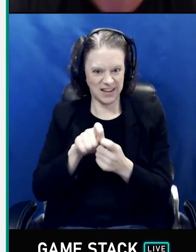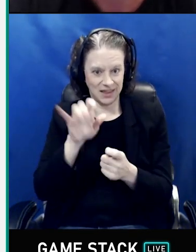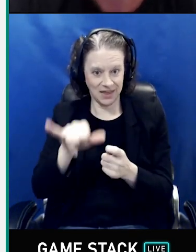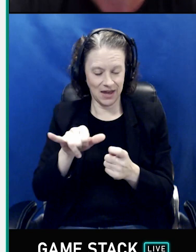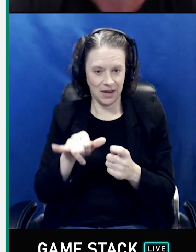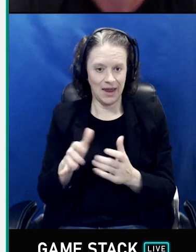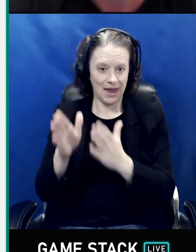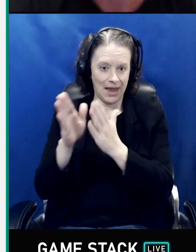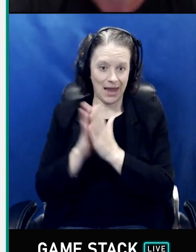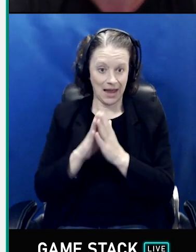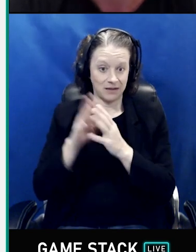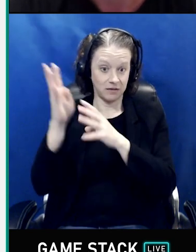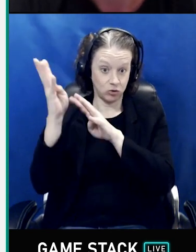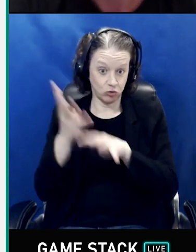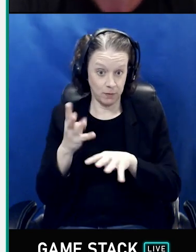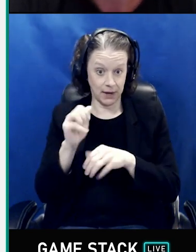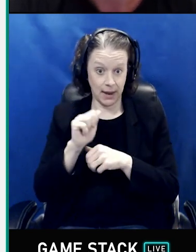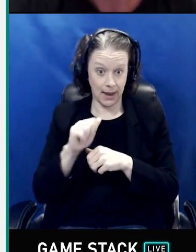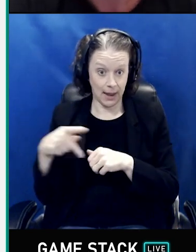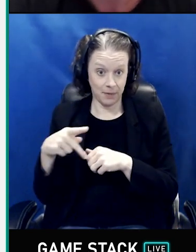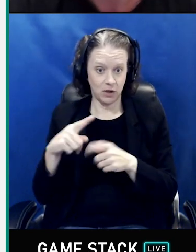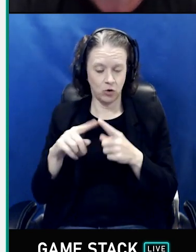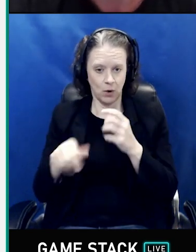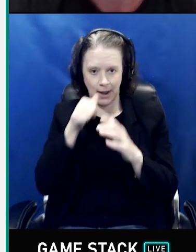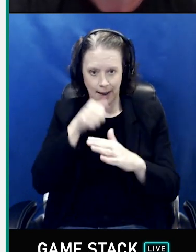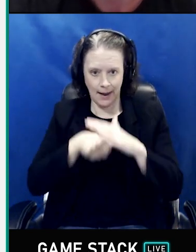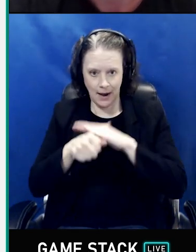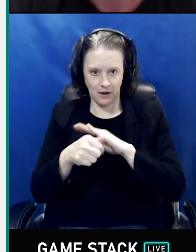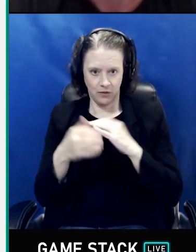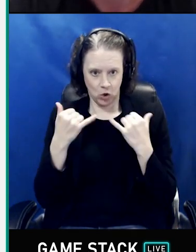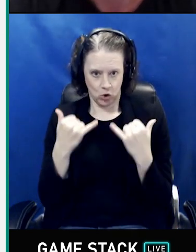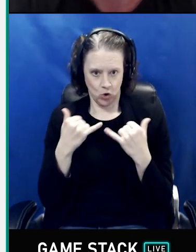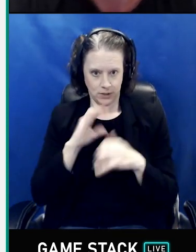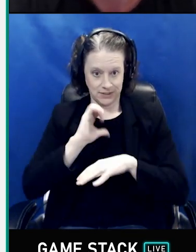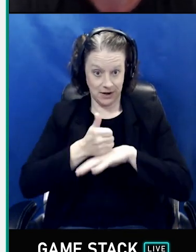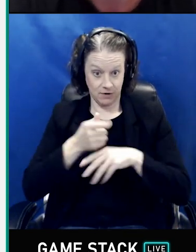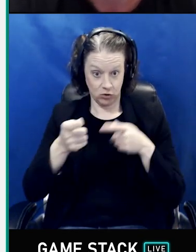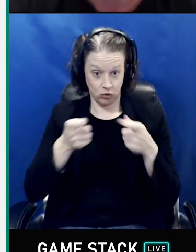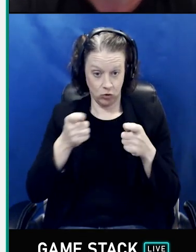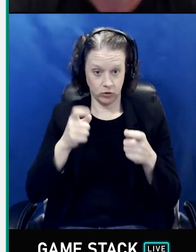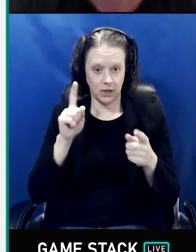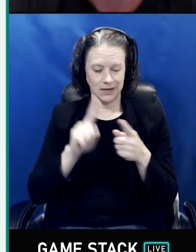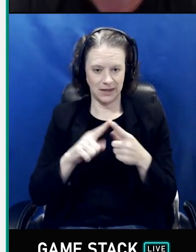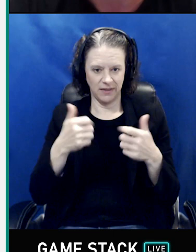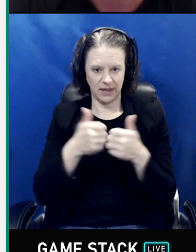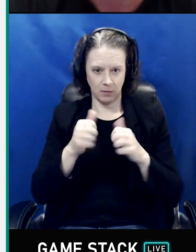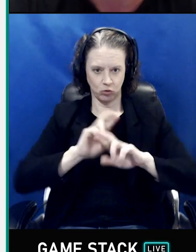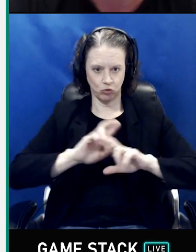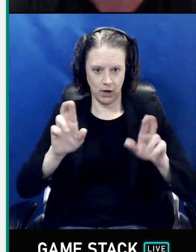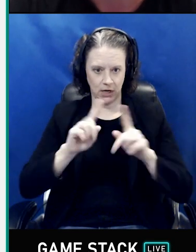set of controls until your game has transitioned to a state where it's appropriate to put them back up on the screen.